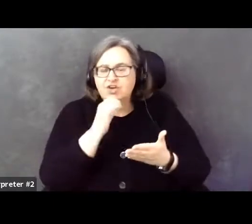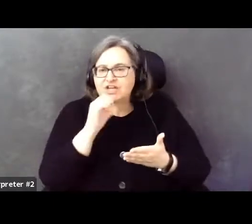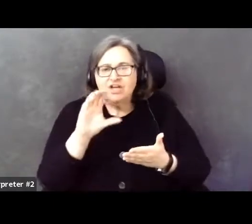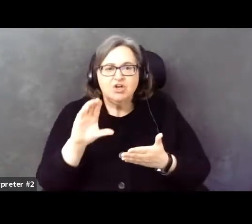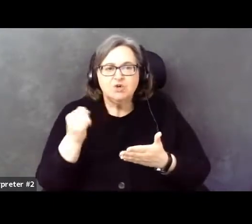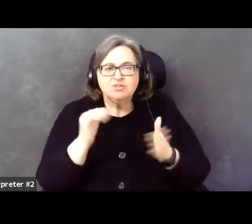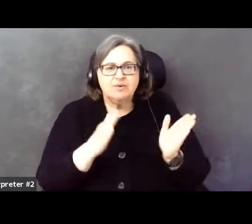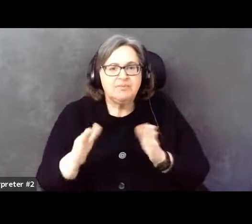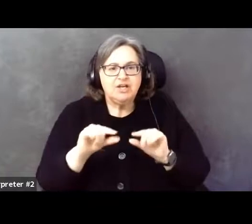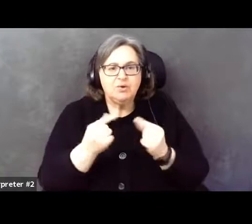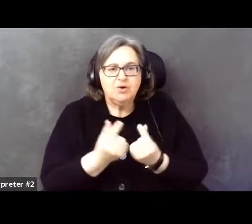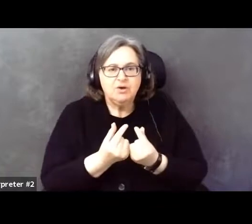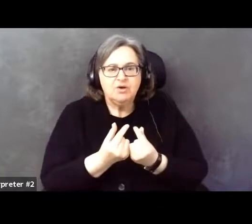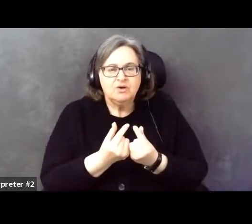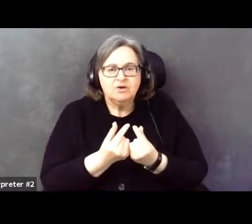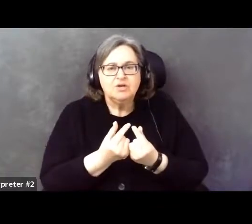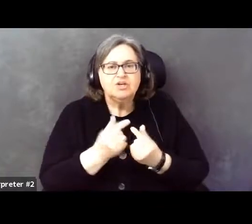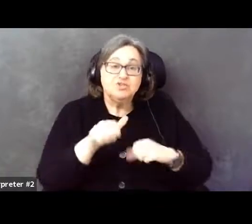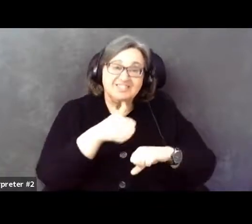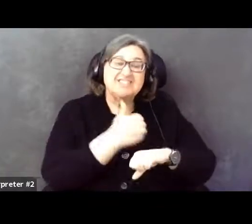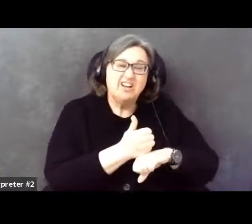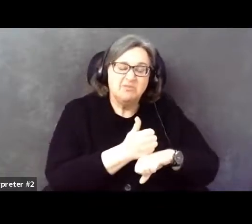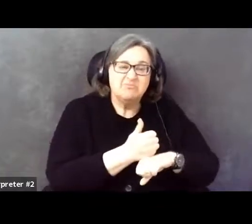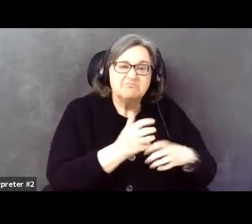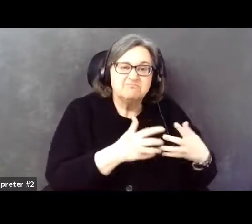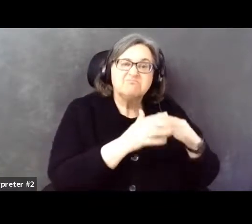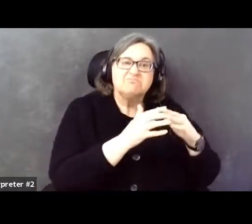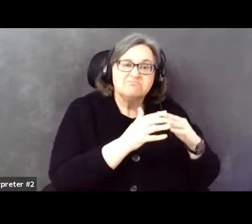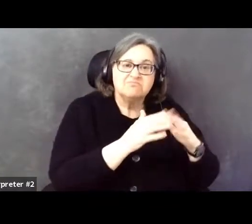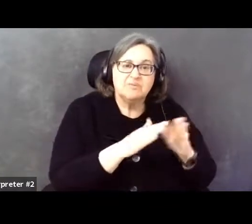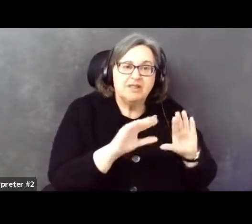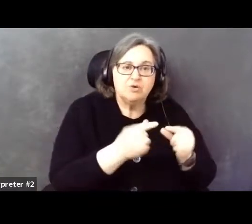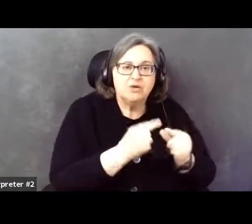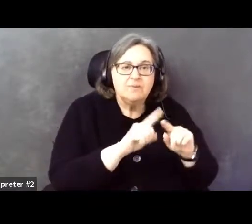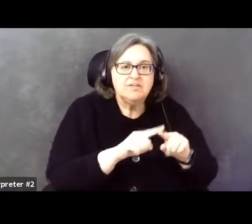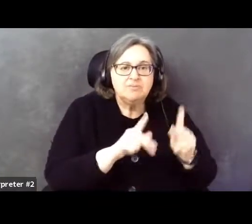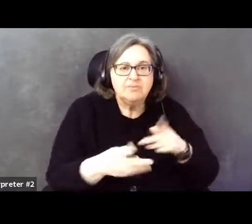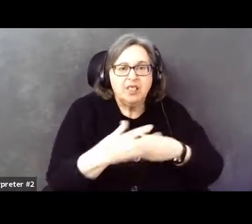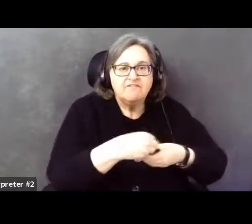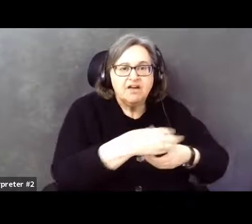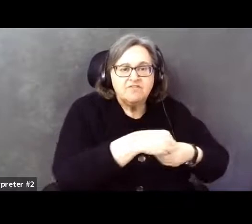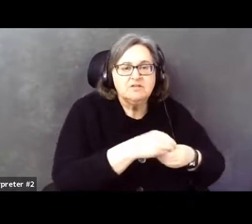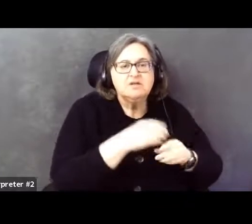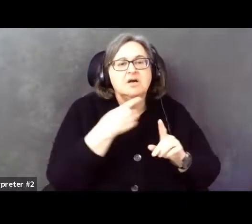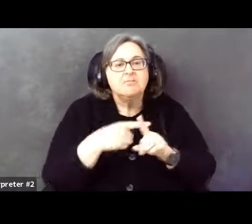justice planning group to pull one of those together that has all of the different stakeholders in addition to advocacy groups,